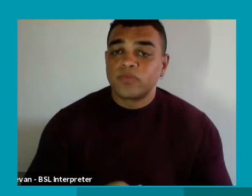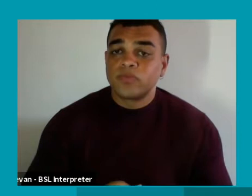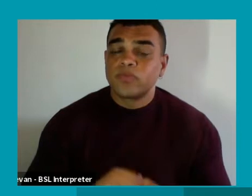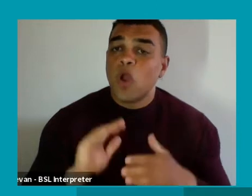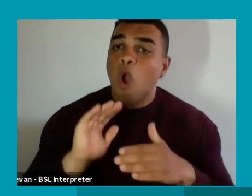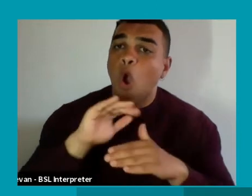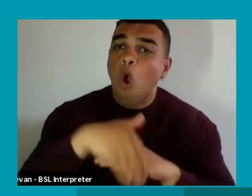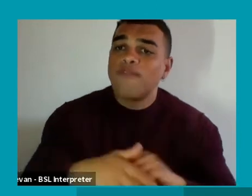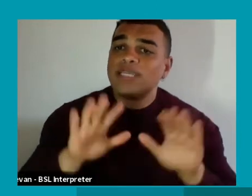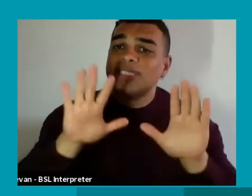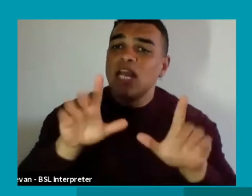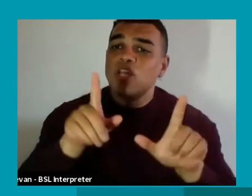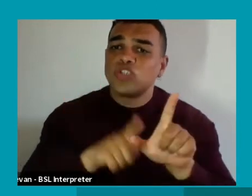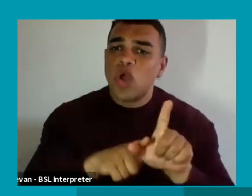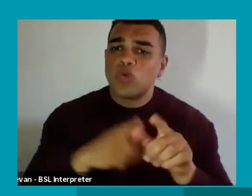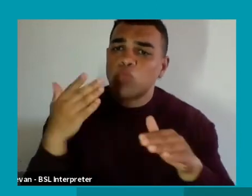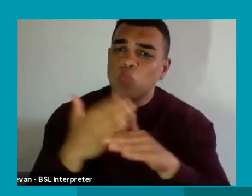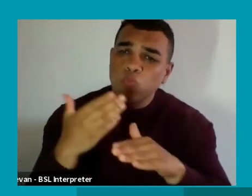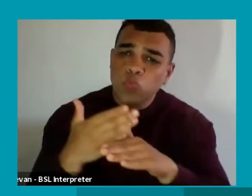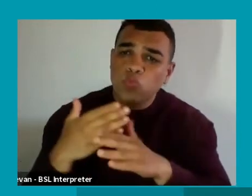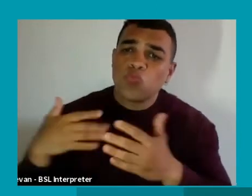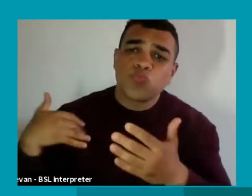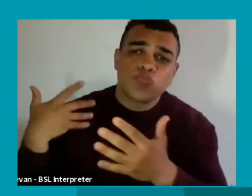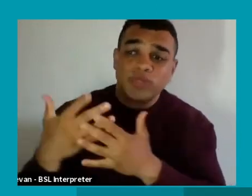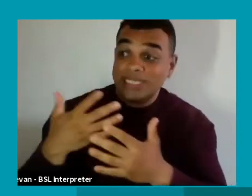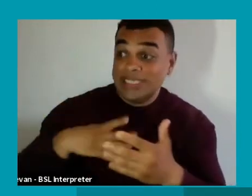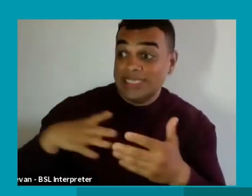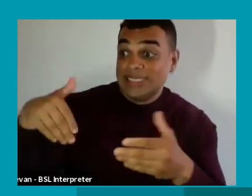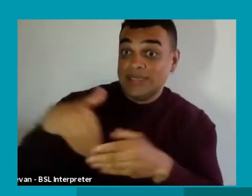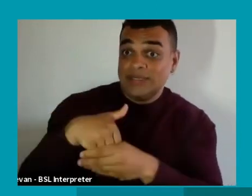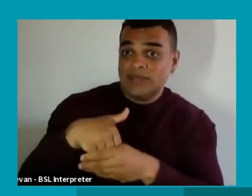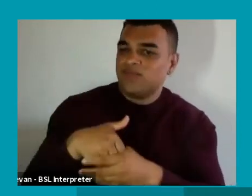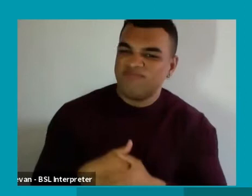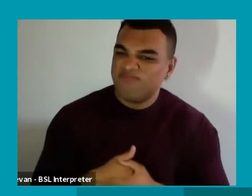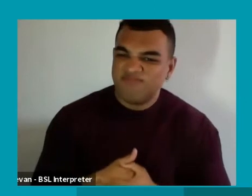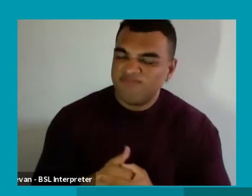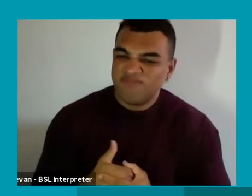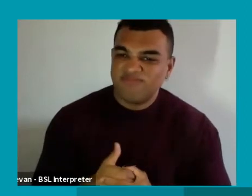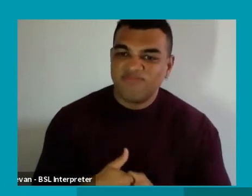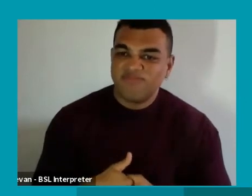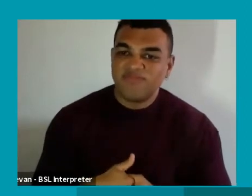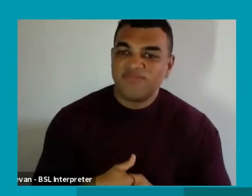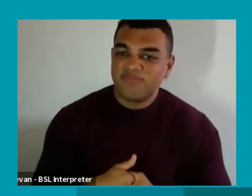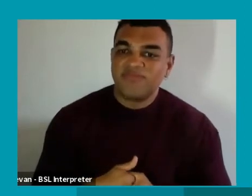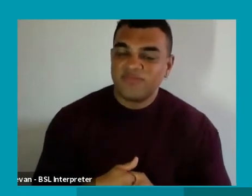that comes down to choosing the right format of CV for you. But I would say that your work history of more than 10 years old